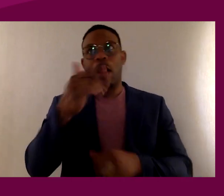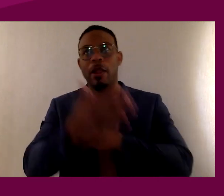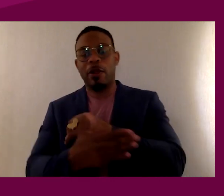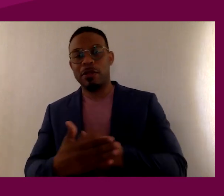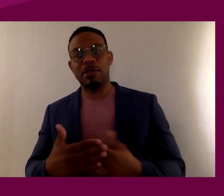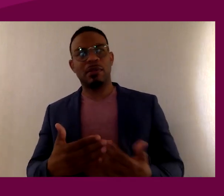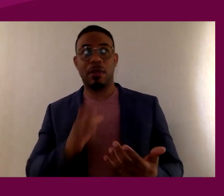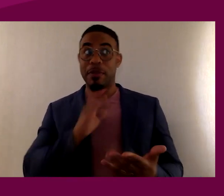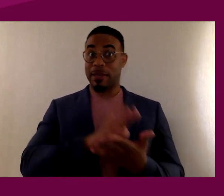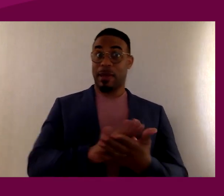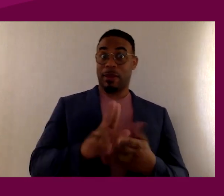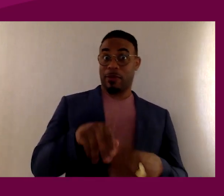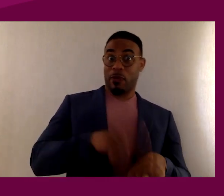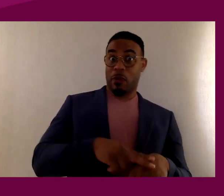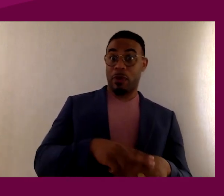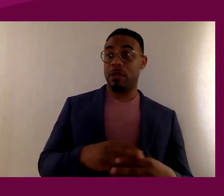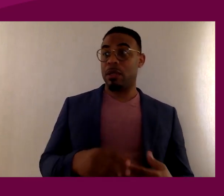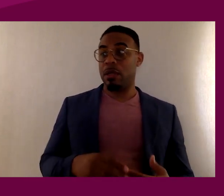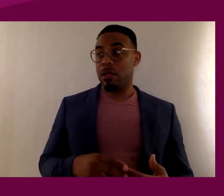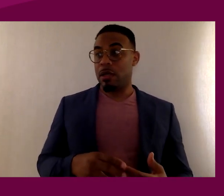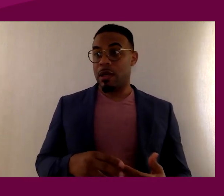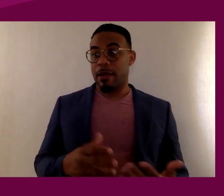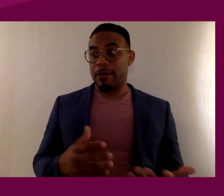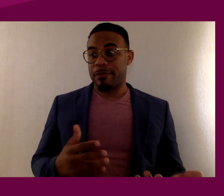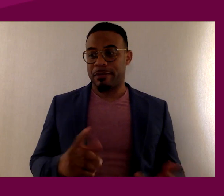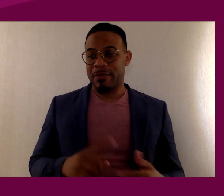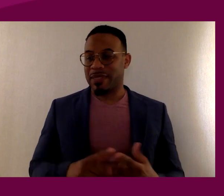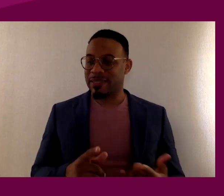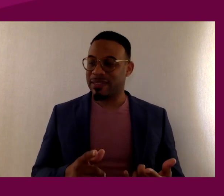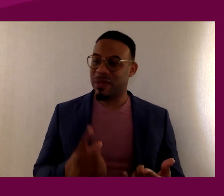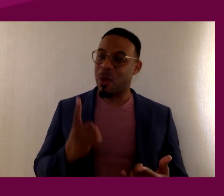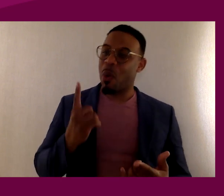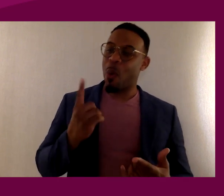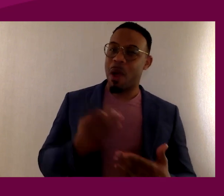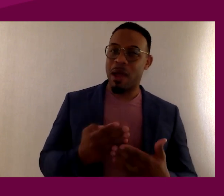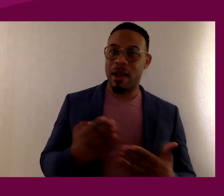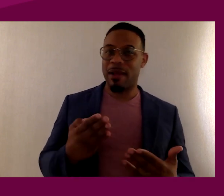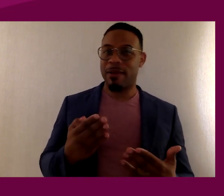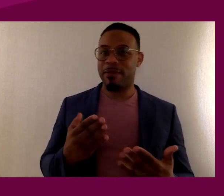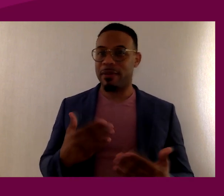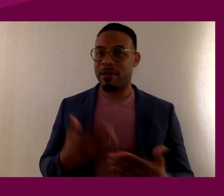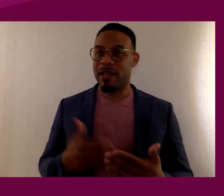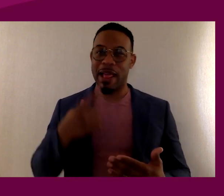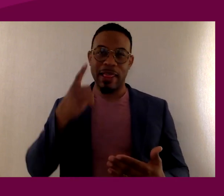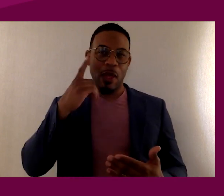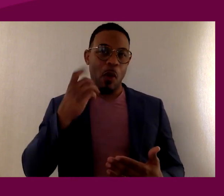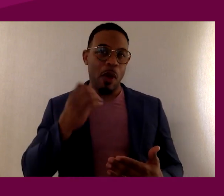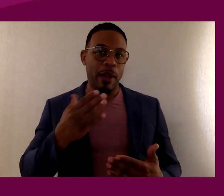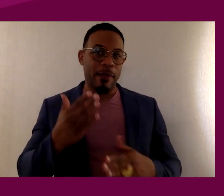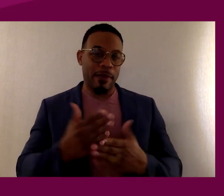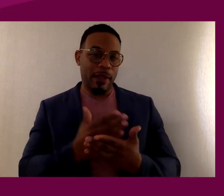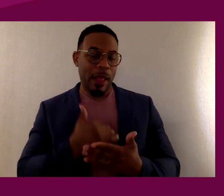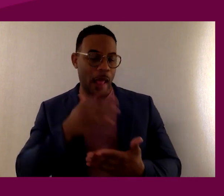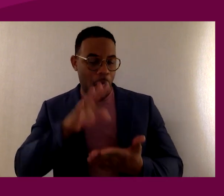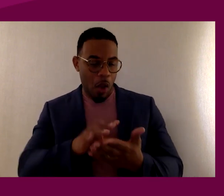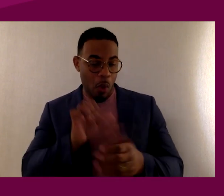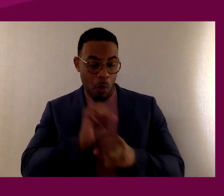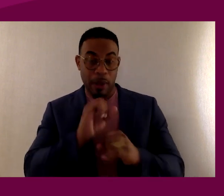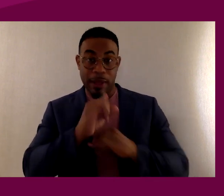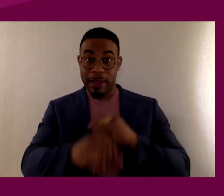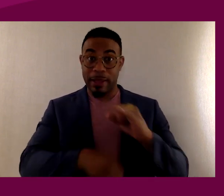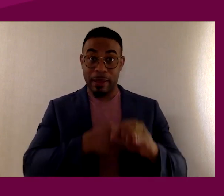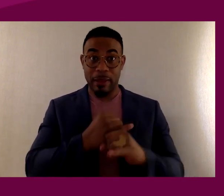It isn't that you have to go work in other countries. It would be nice. But I think one